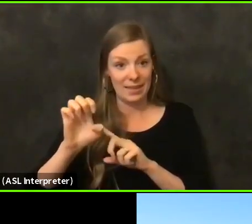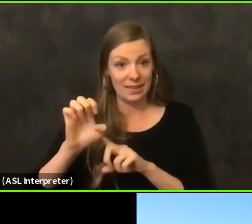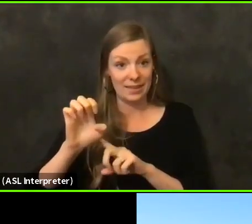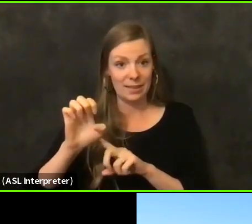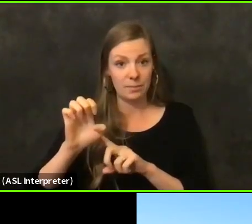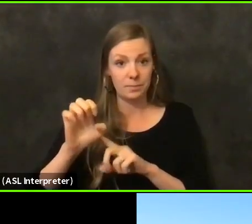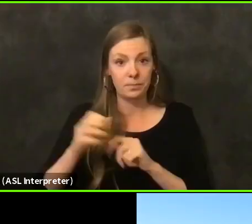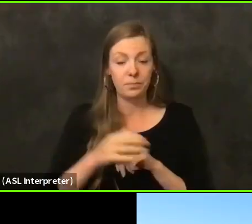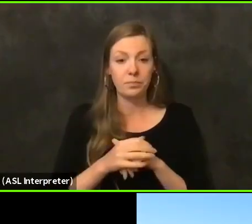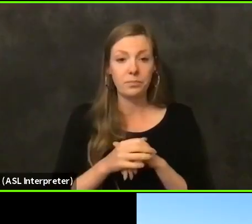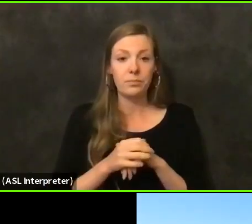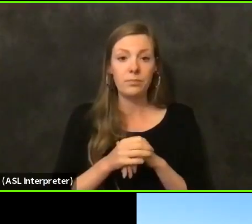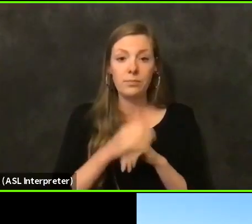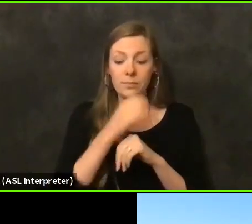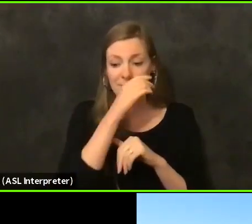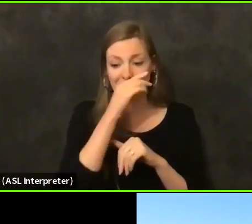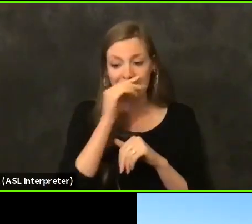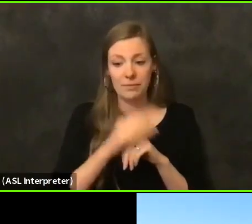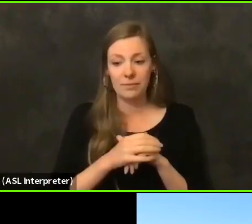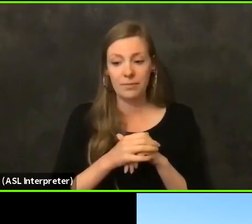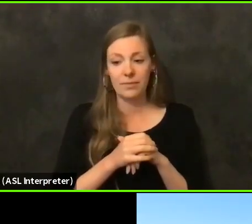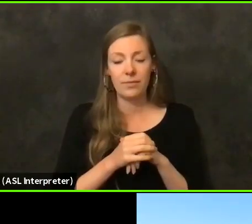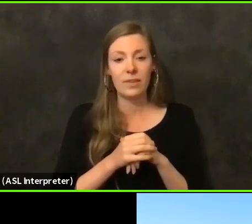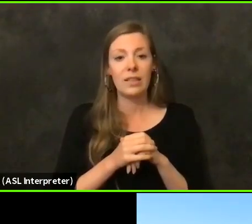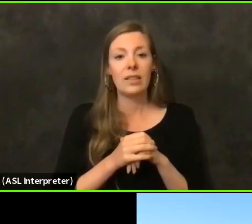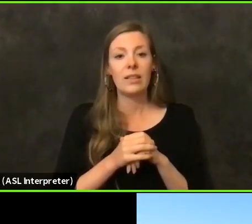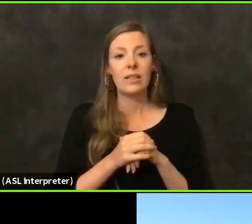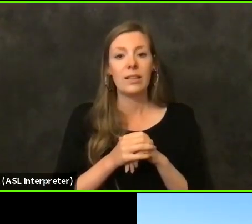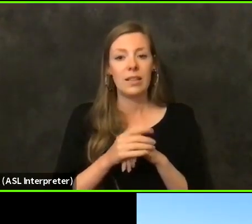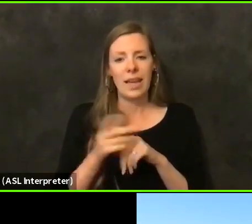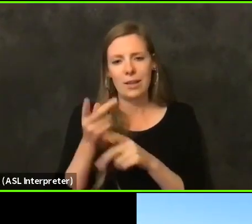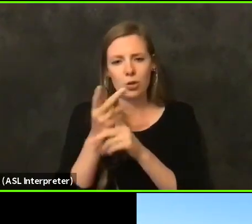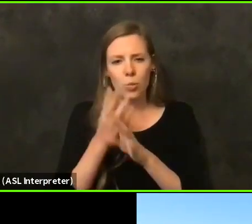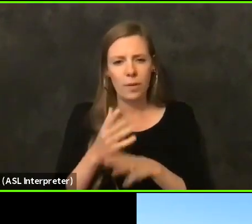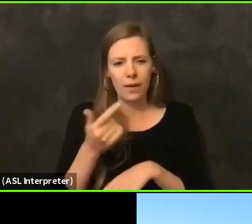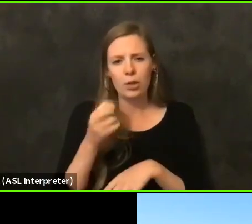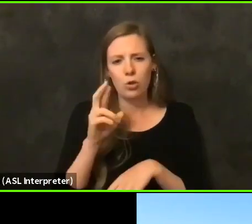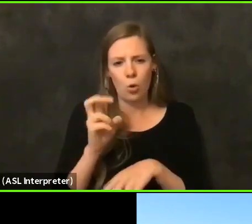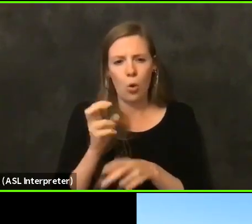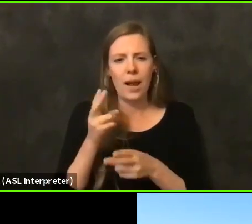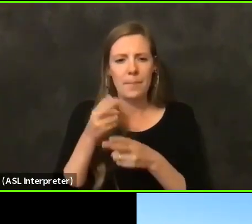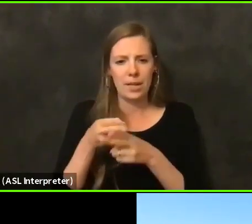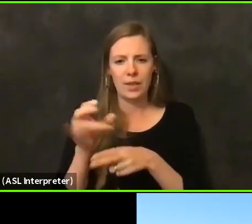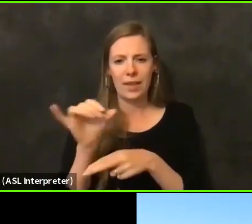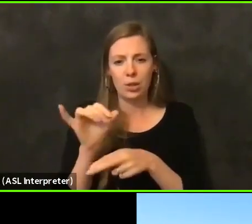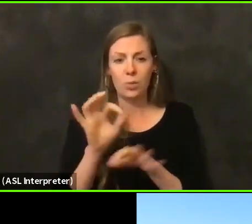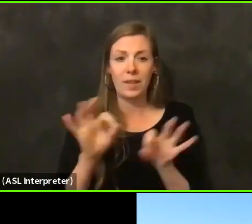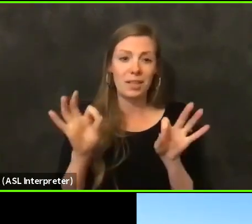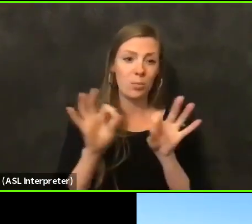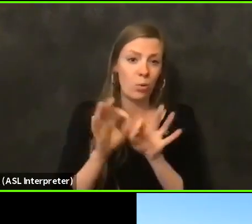as the department or as Supervisor Gorin mentioned. And that's an important part of our success in the state.